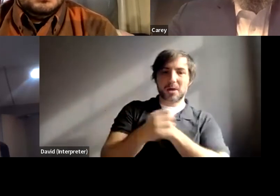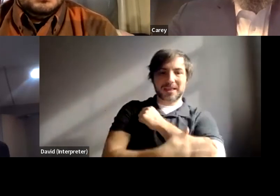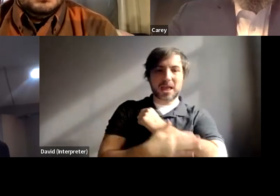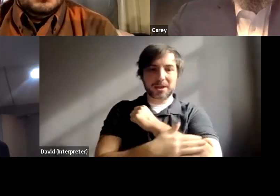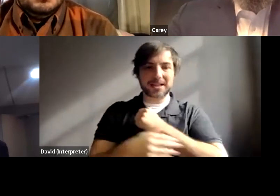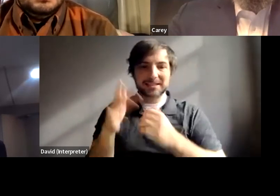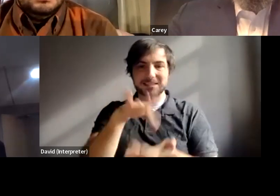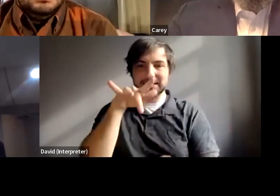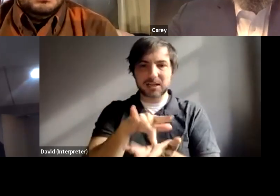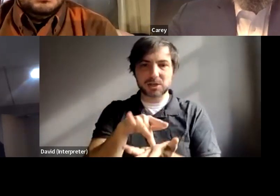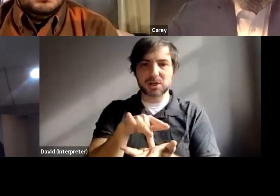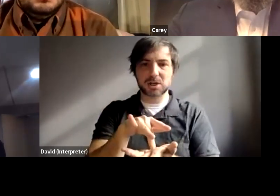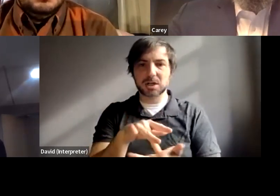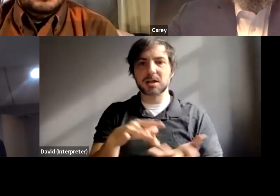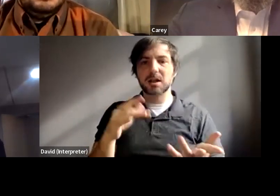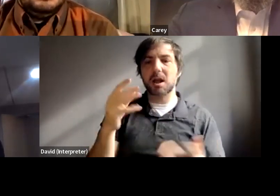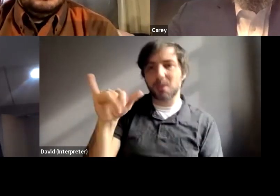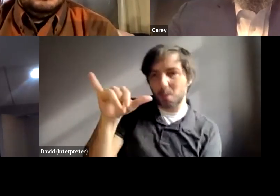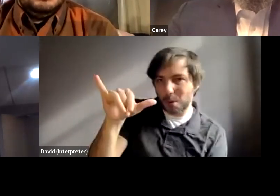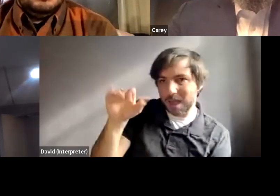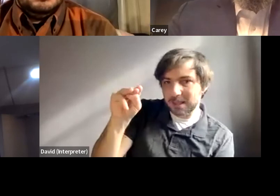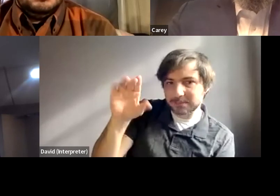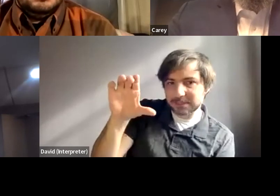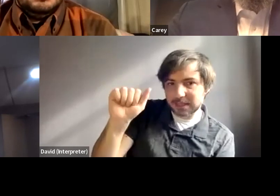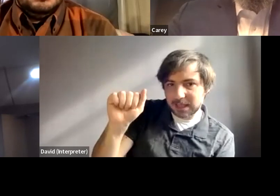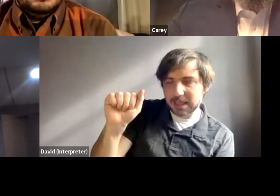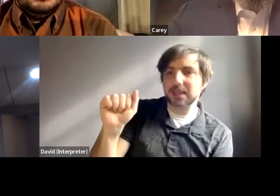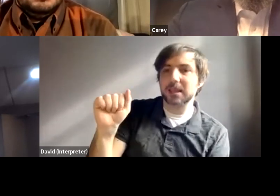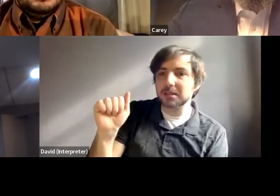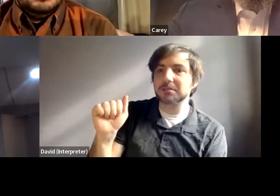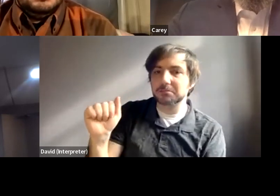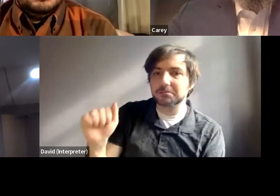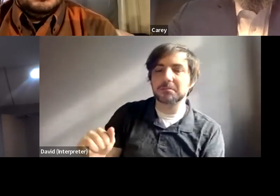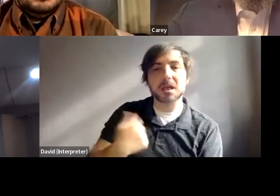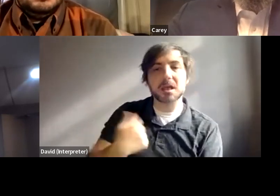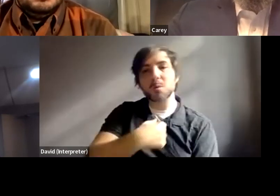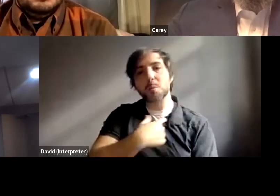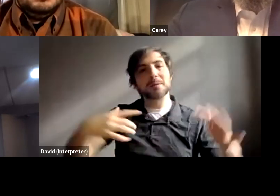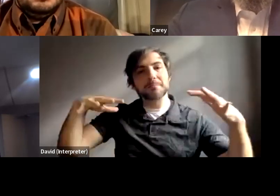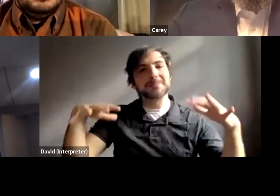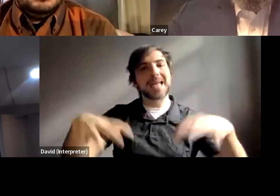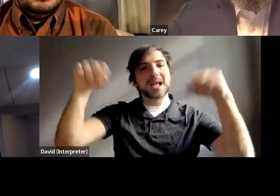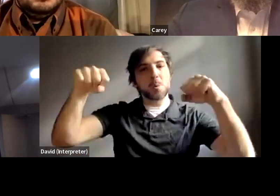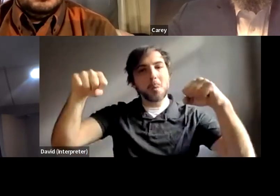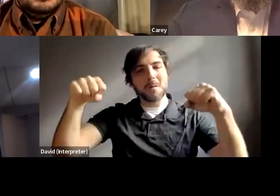county branch of the YMCA. We are taking over a current miracle